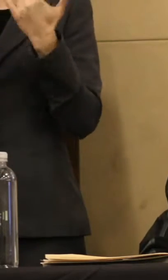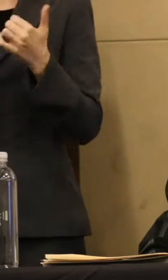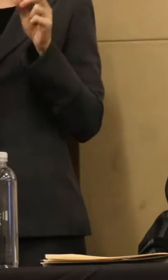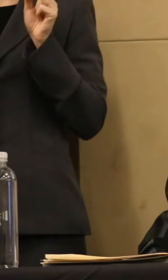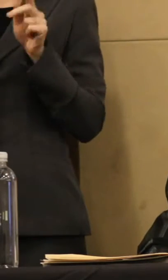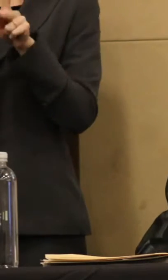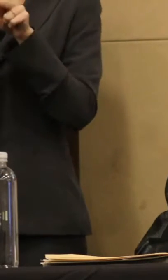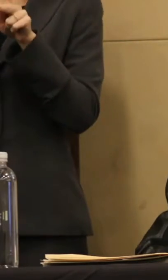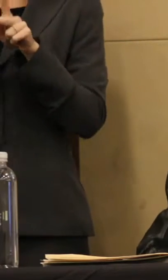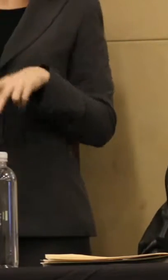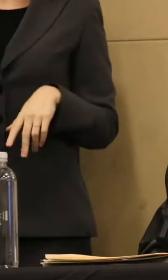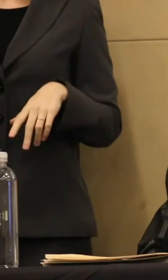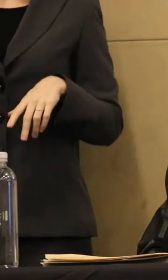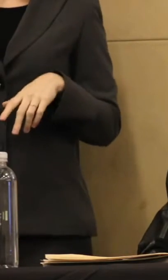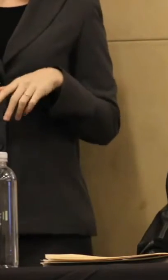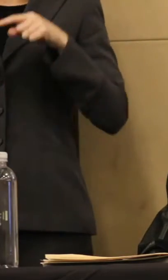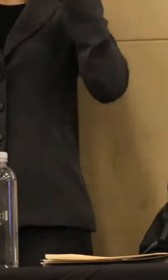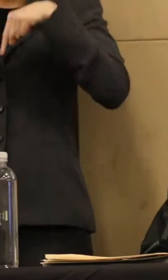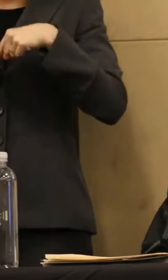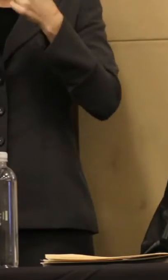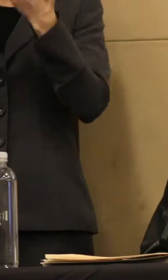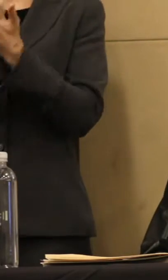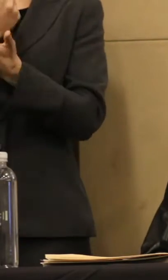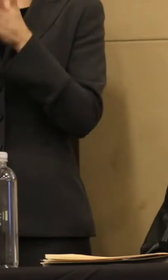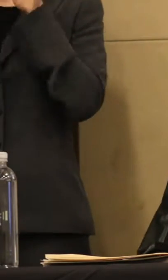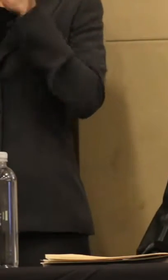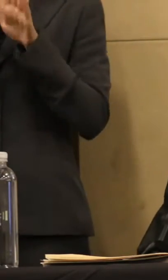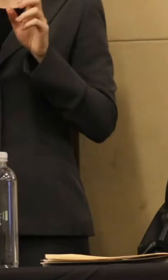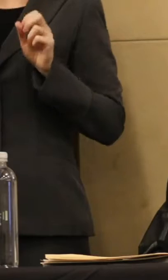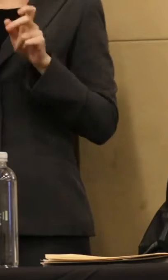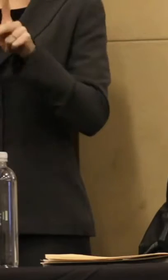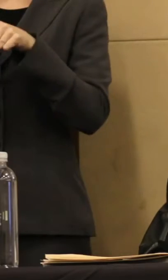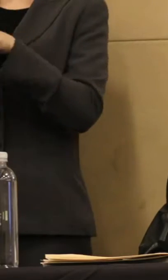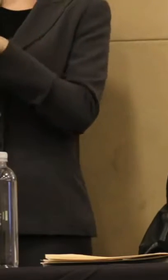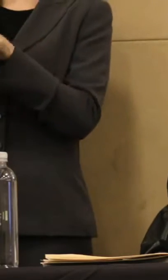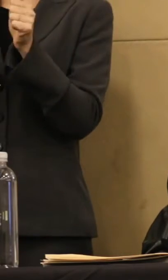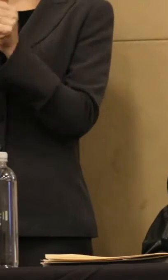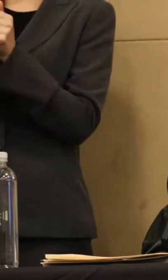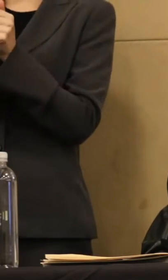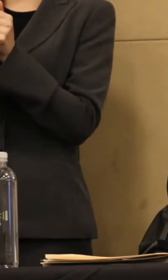to work together. It's not easy.